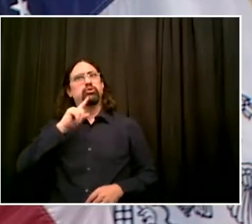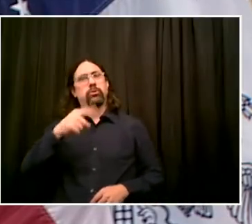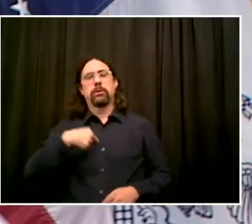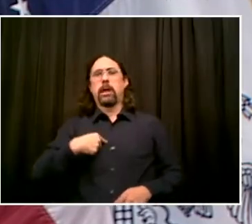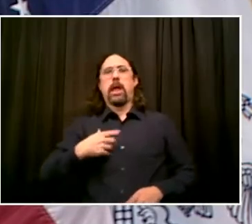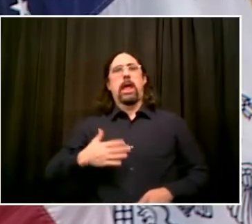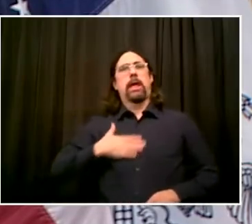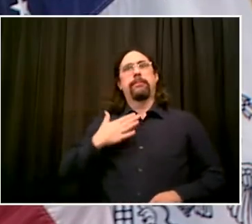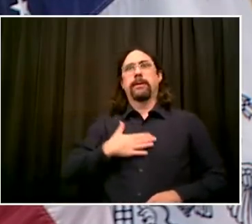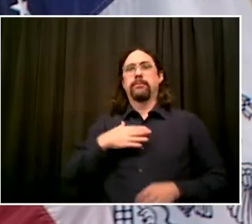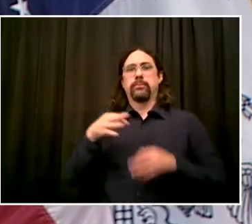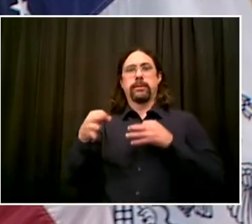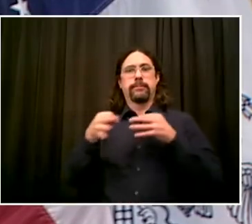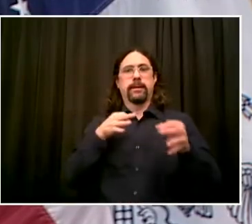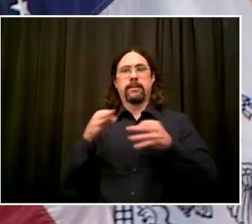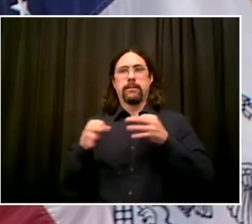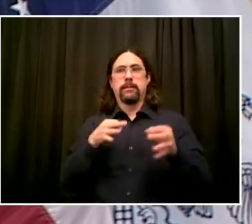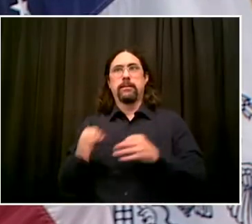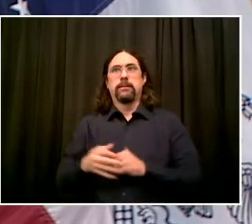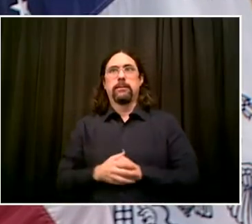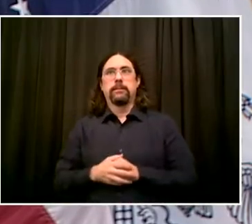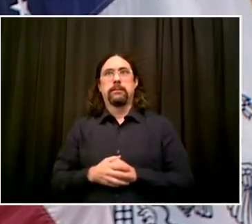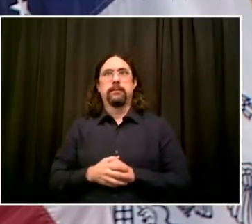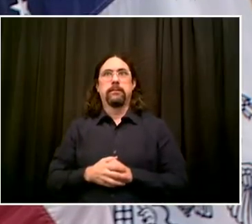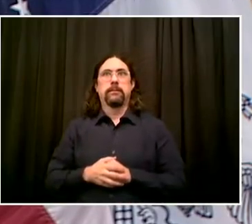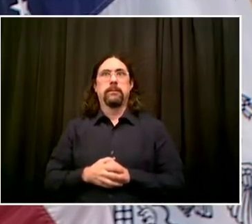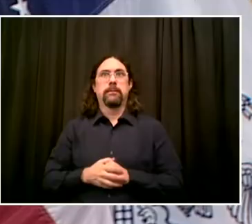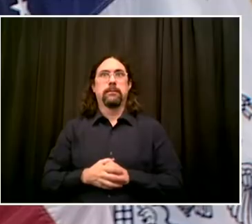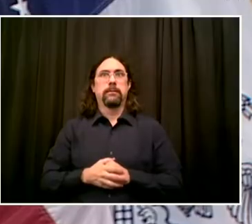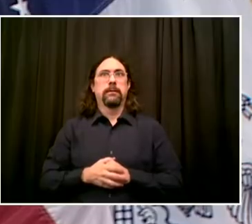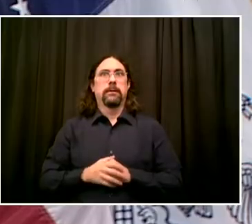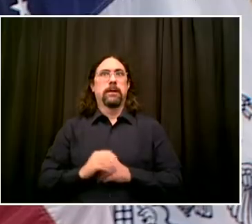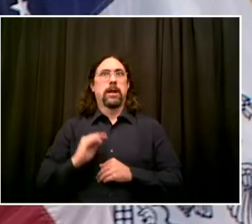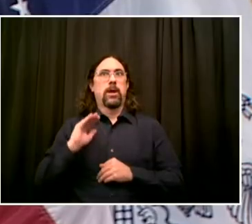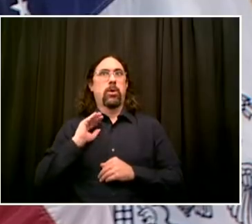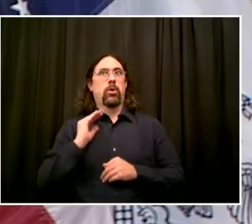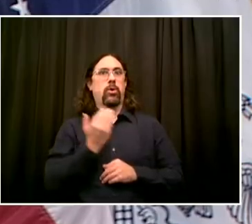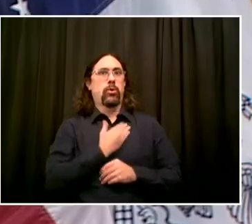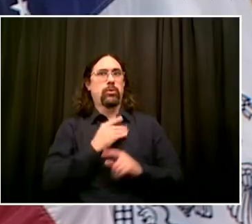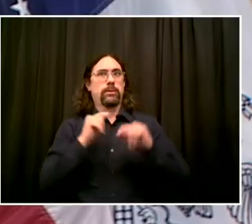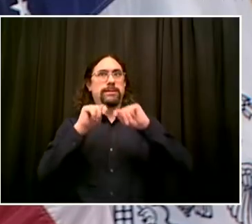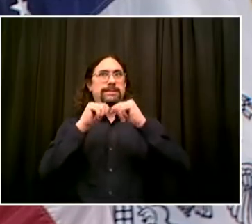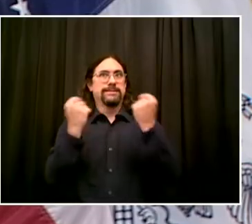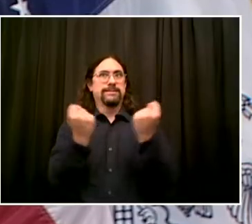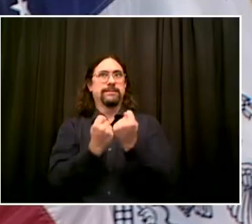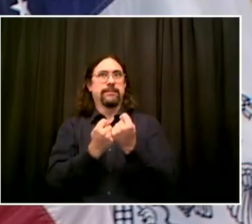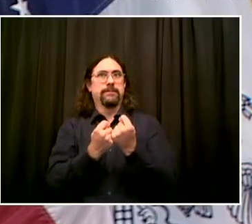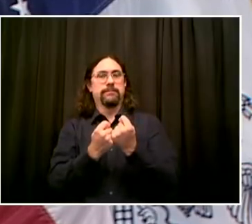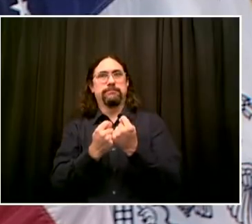HAPY PTO. CAN YOU HEAR ME? OKAY. OUR TEAMS ARE ON THE GROUND,